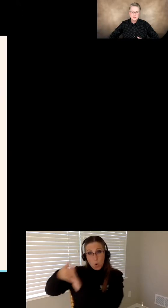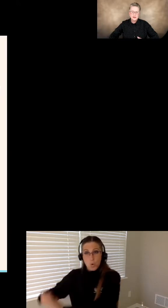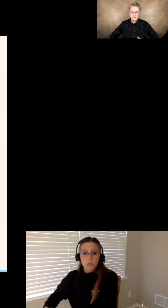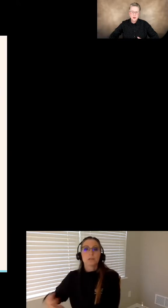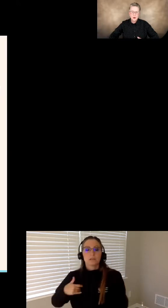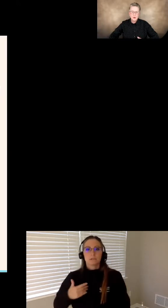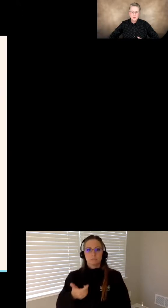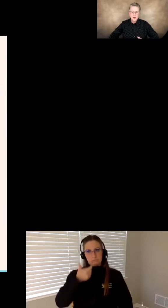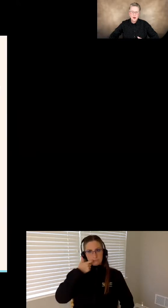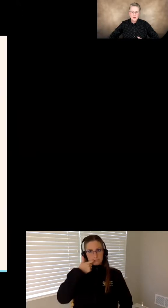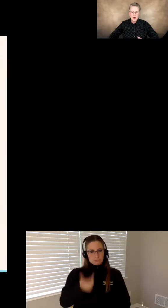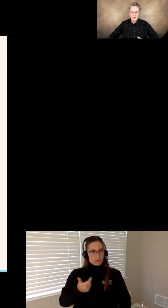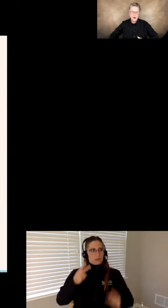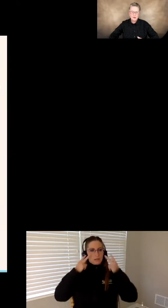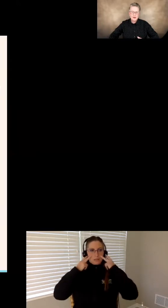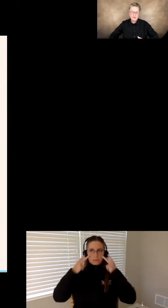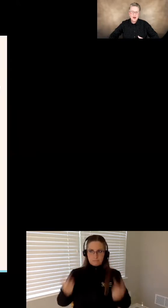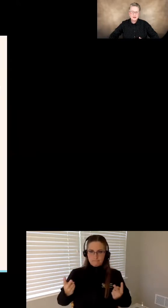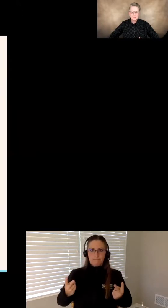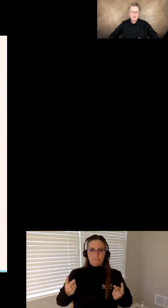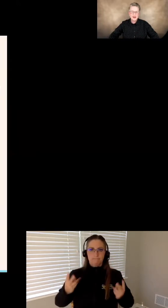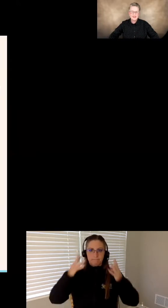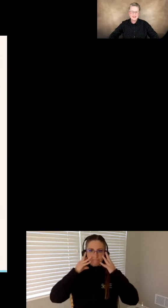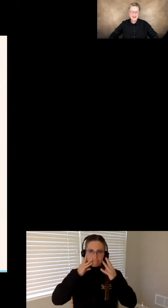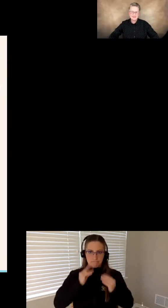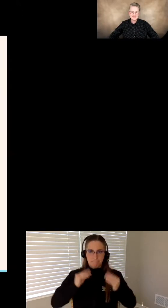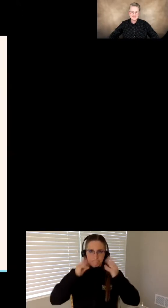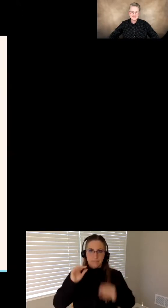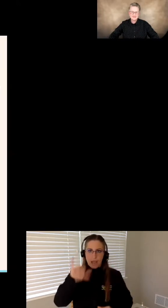so I want to invite you to do that today